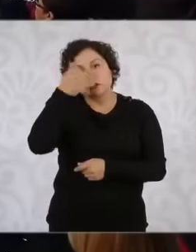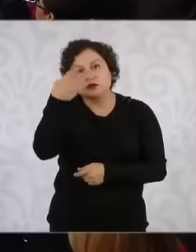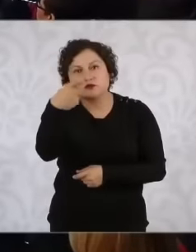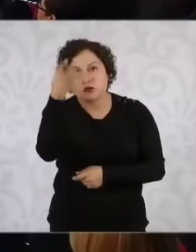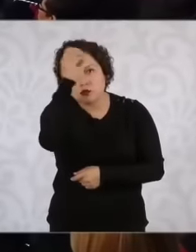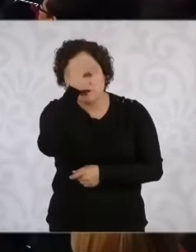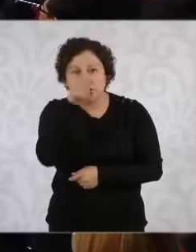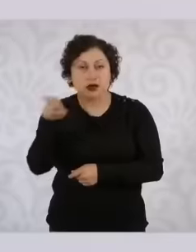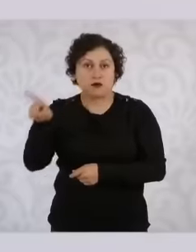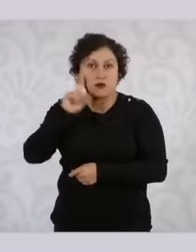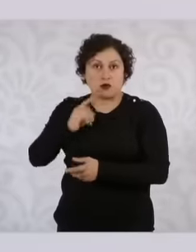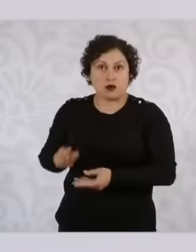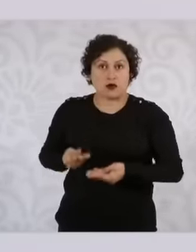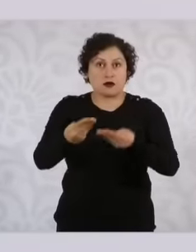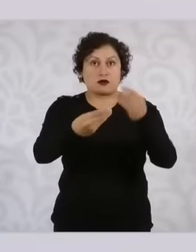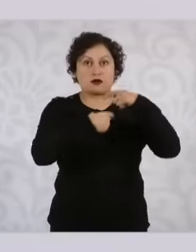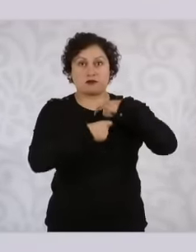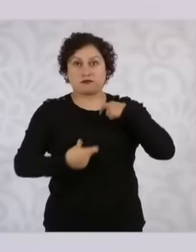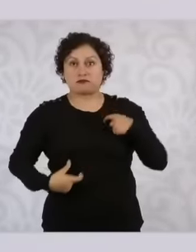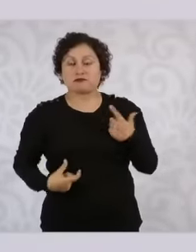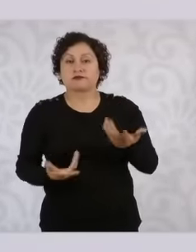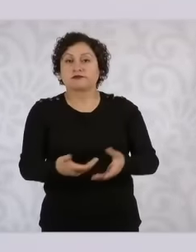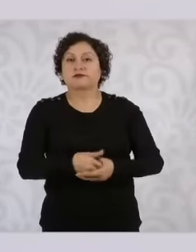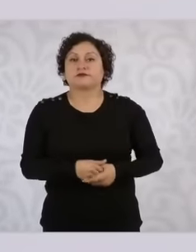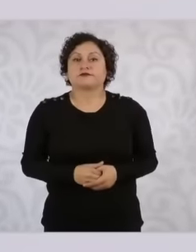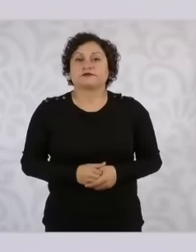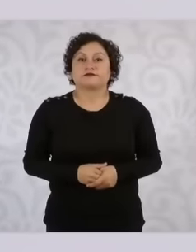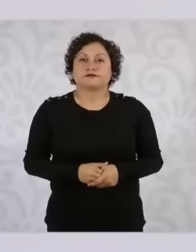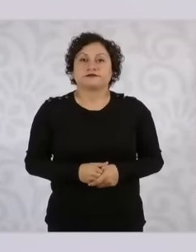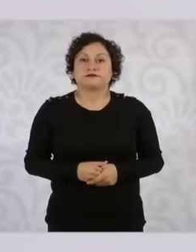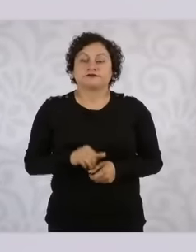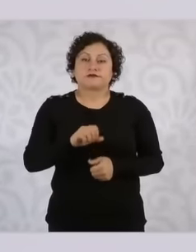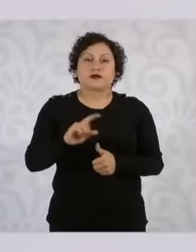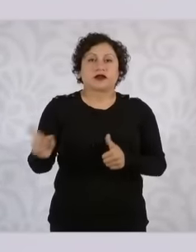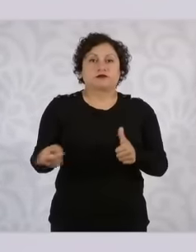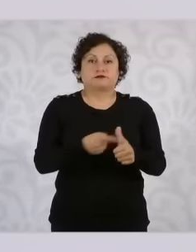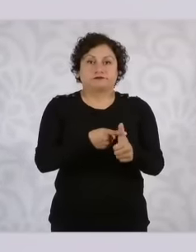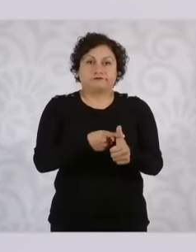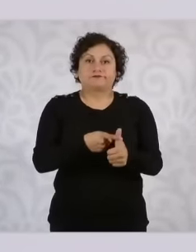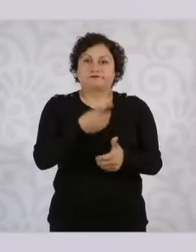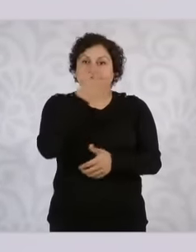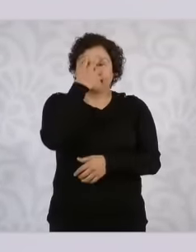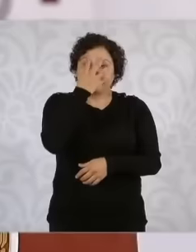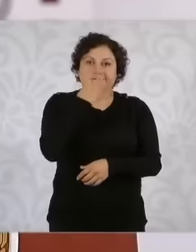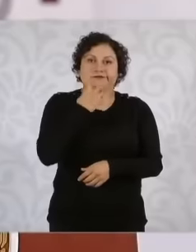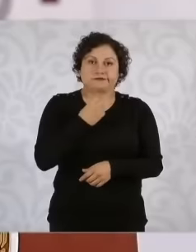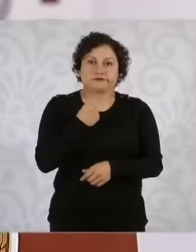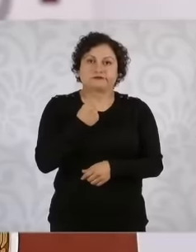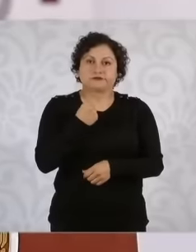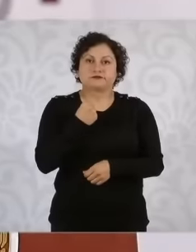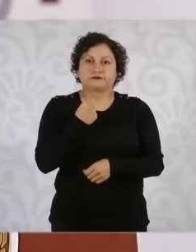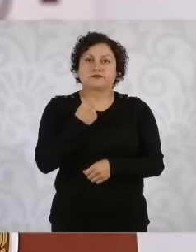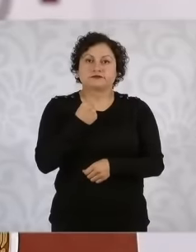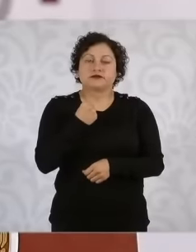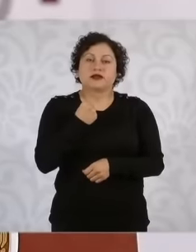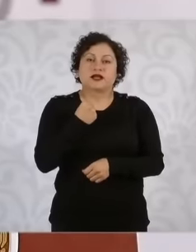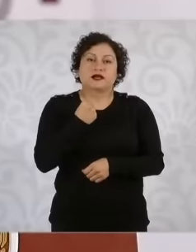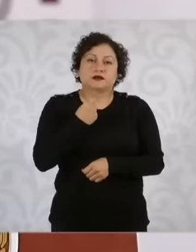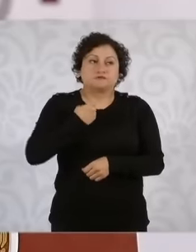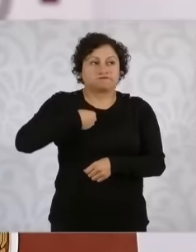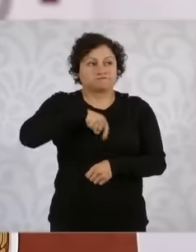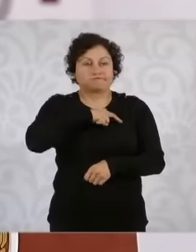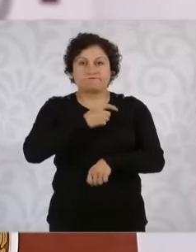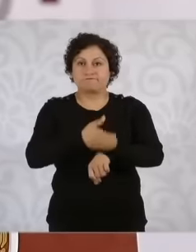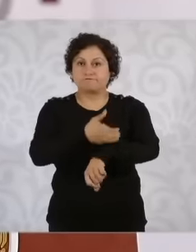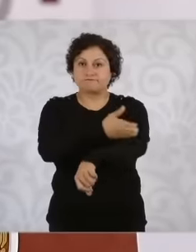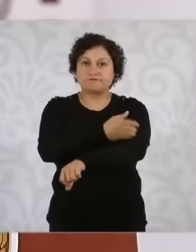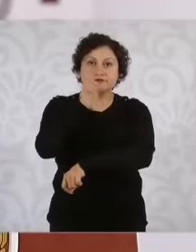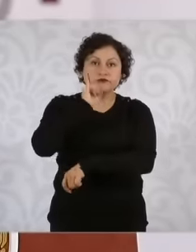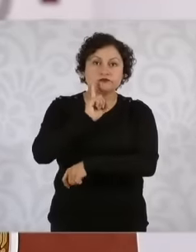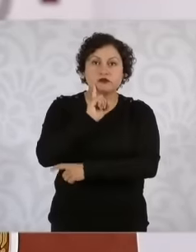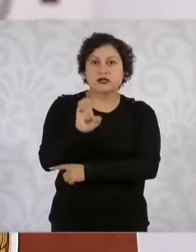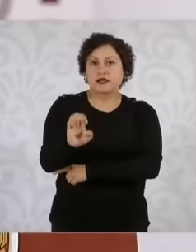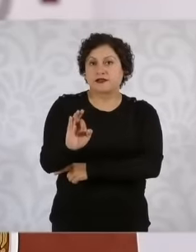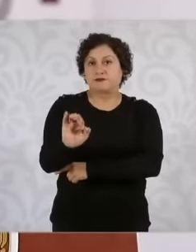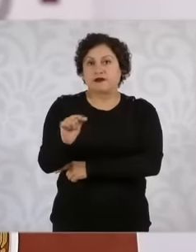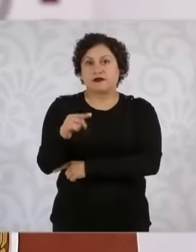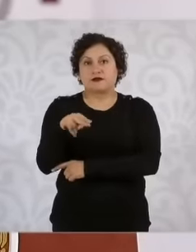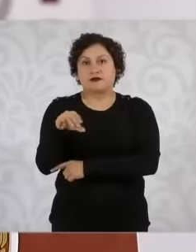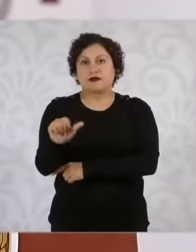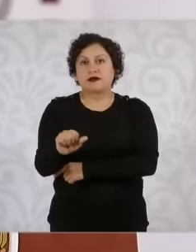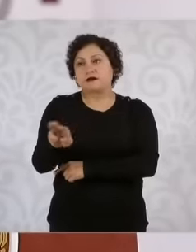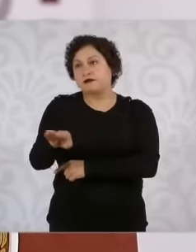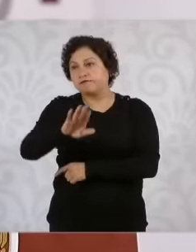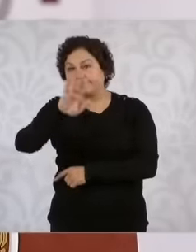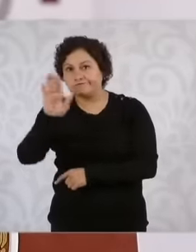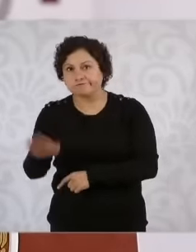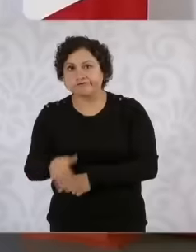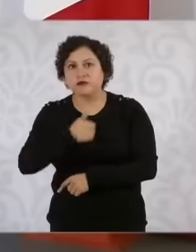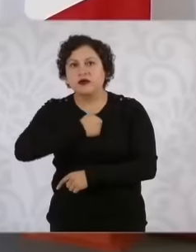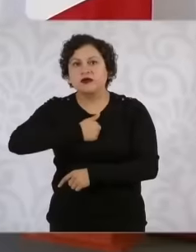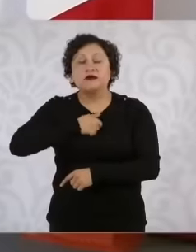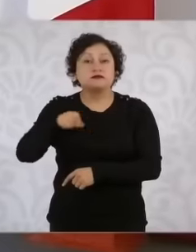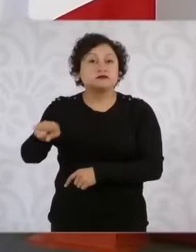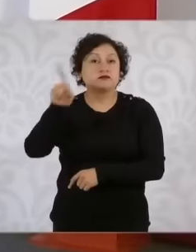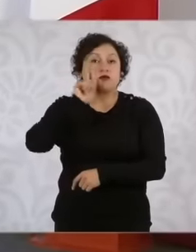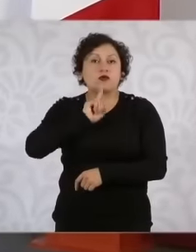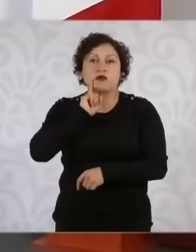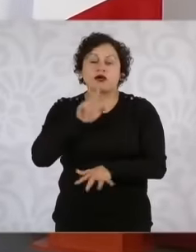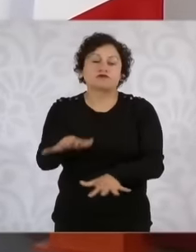because the sadness that our companion has left and she was an exceptional woman,